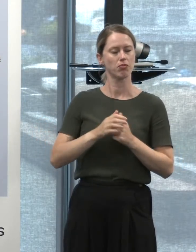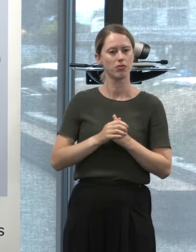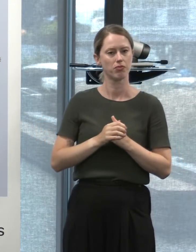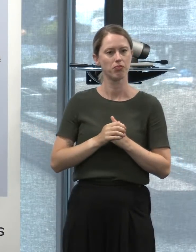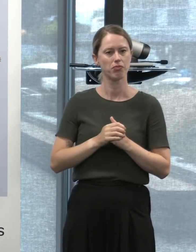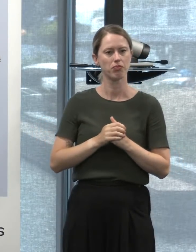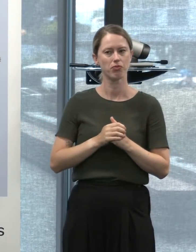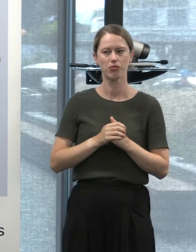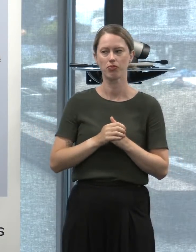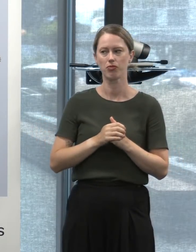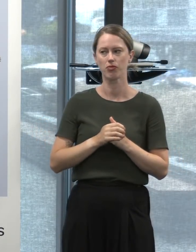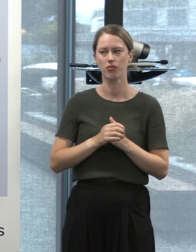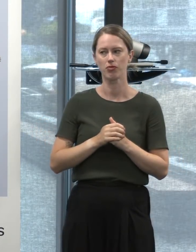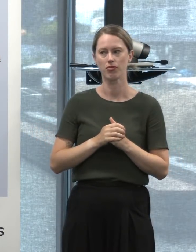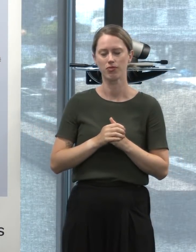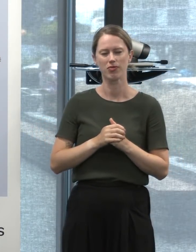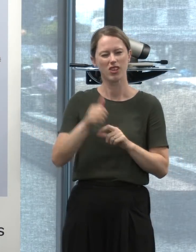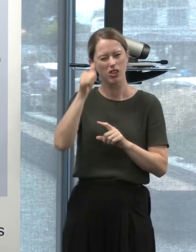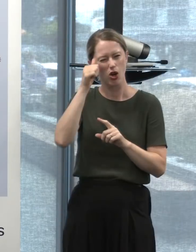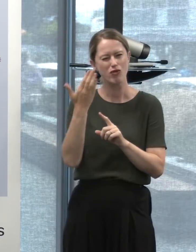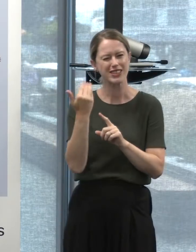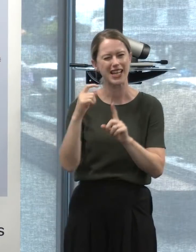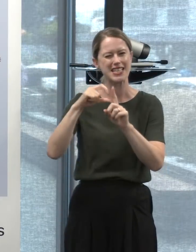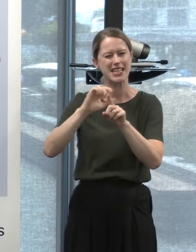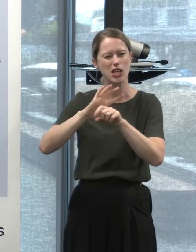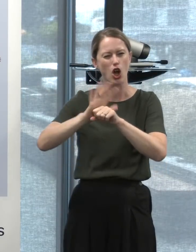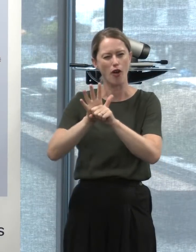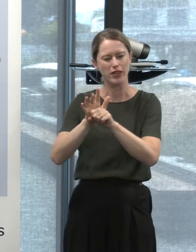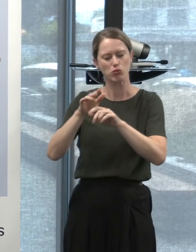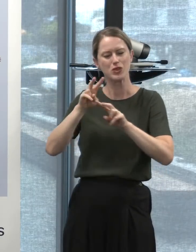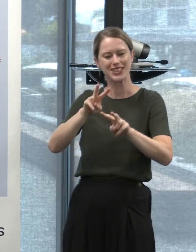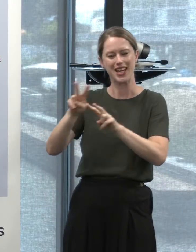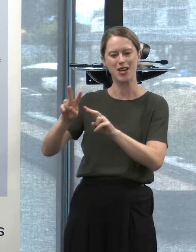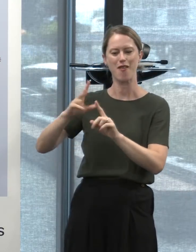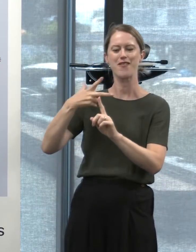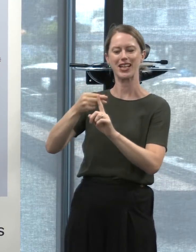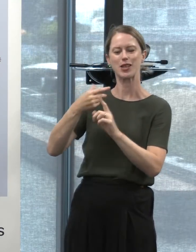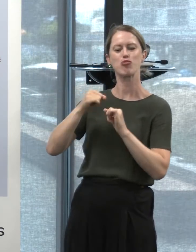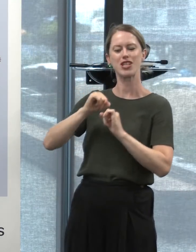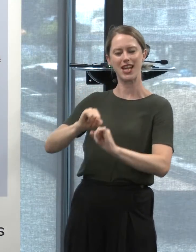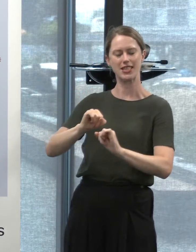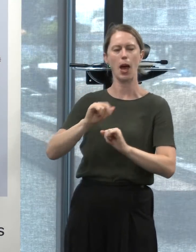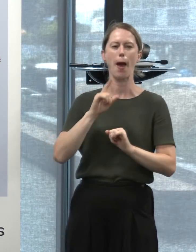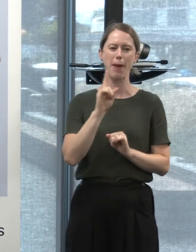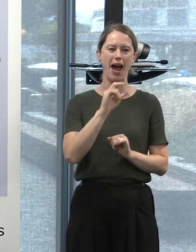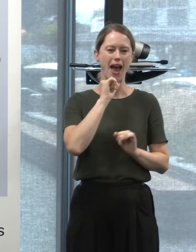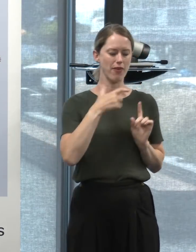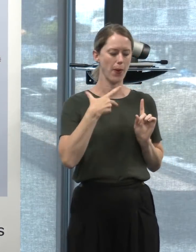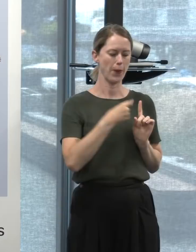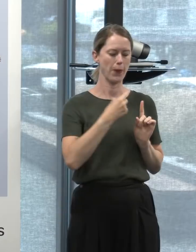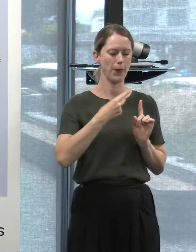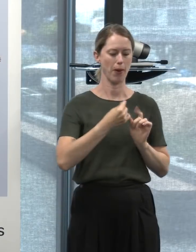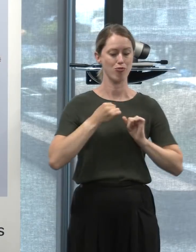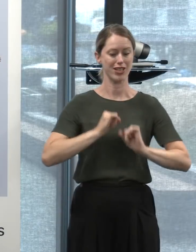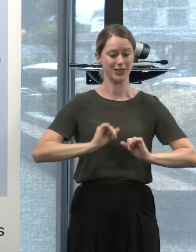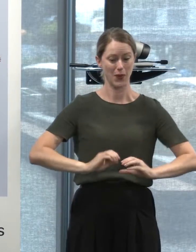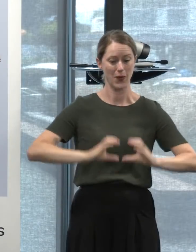Especially from becoming seriously ill. We have seen the impact of this most recently in our Delta